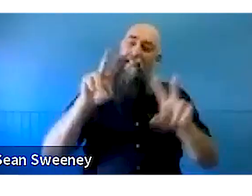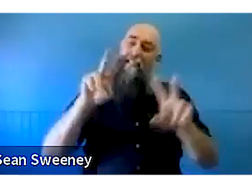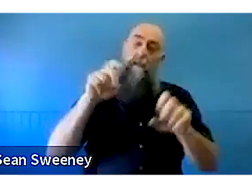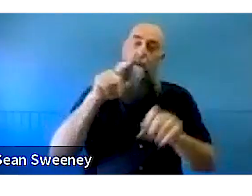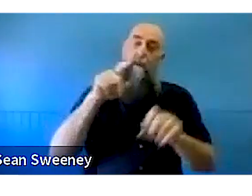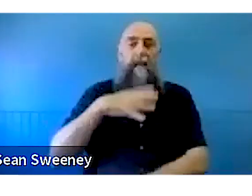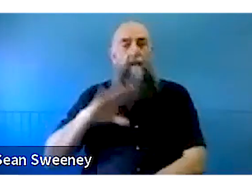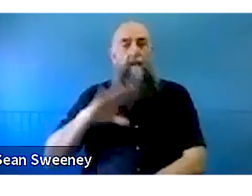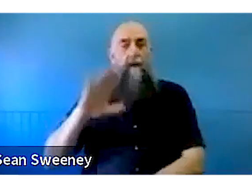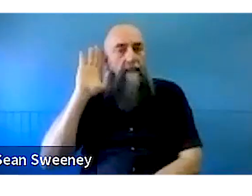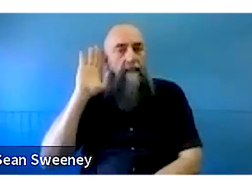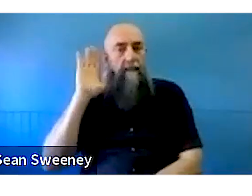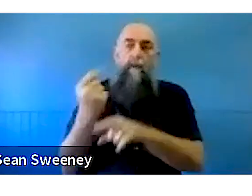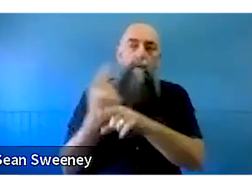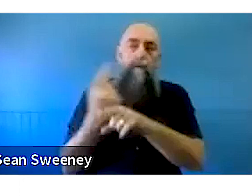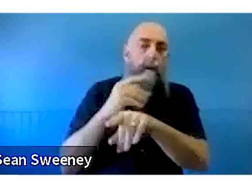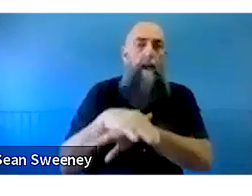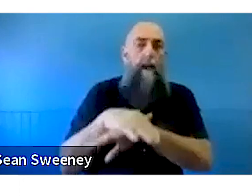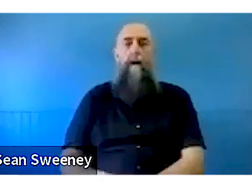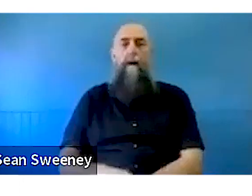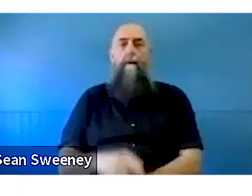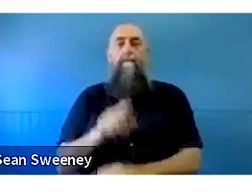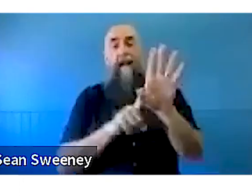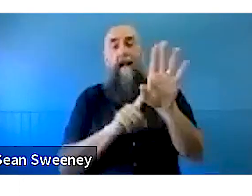Yarn ups take as long as they take.